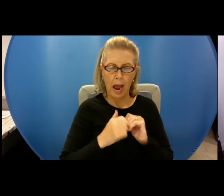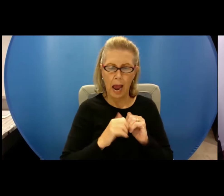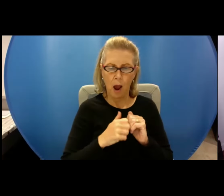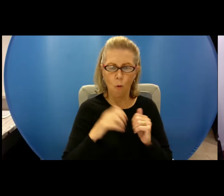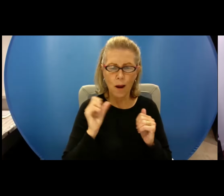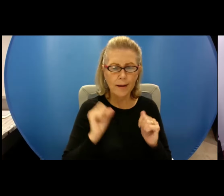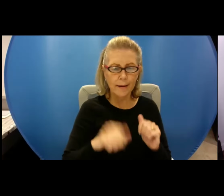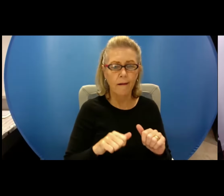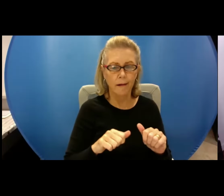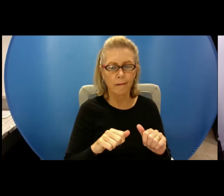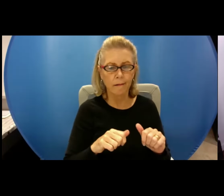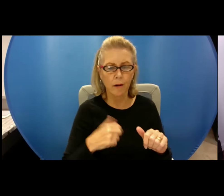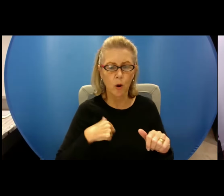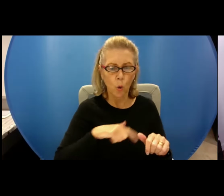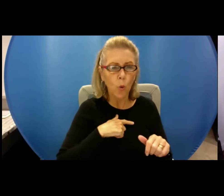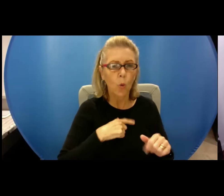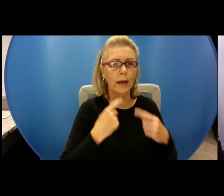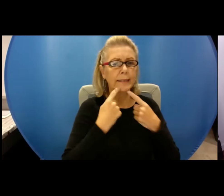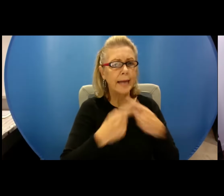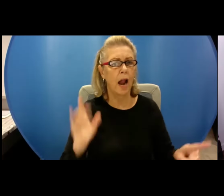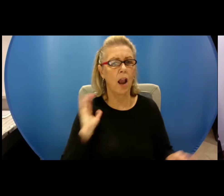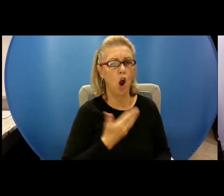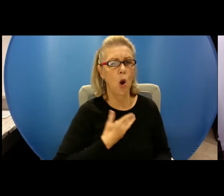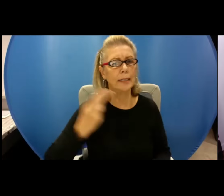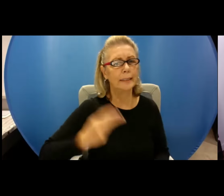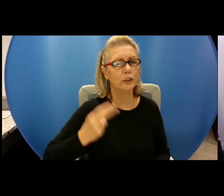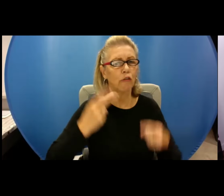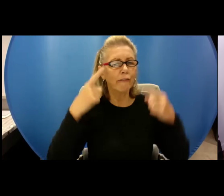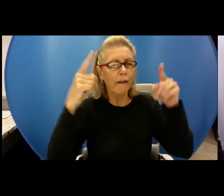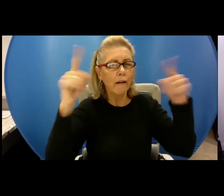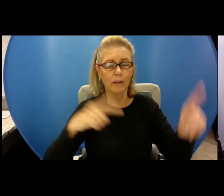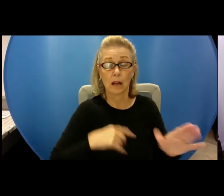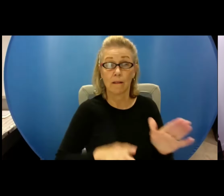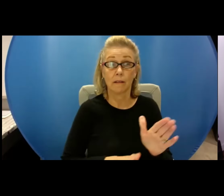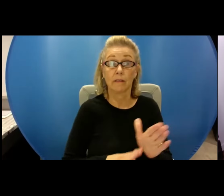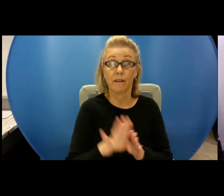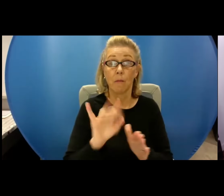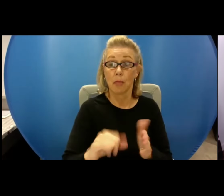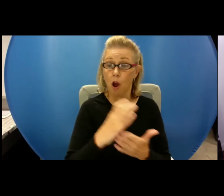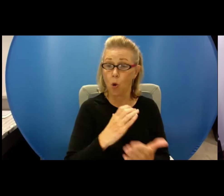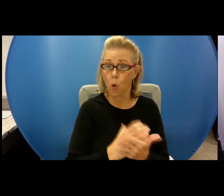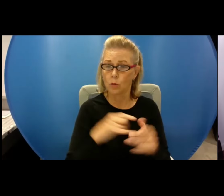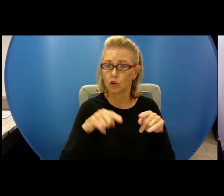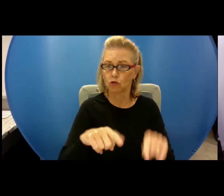medium to retell our histories. I developed this course over the summer with my amazing teaching